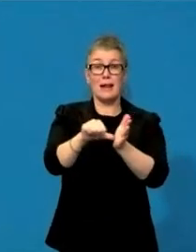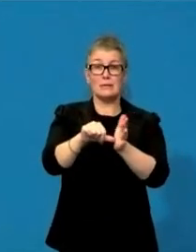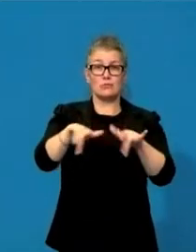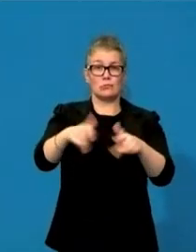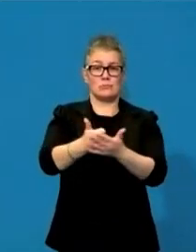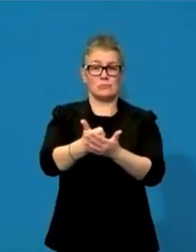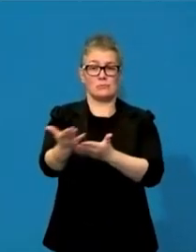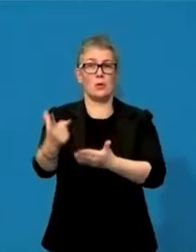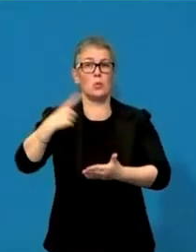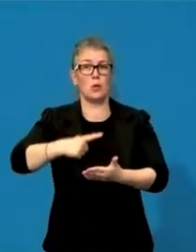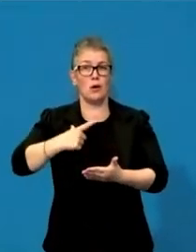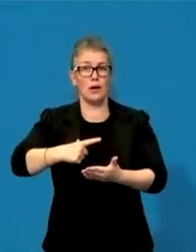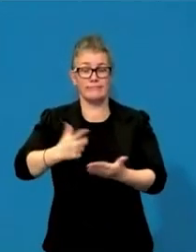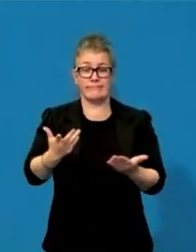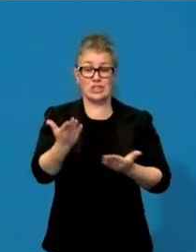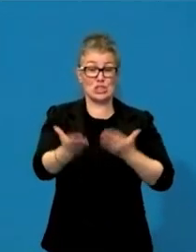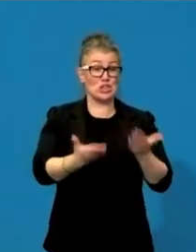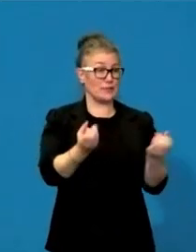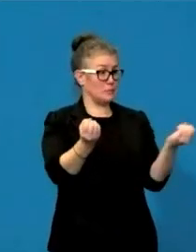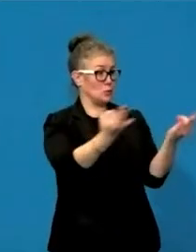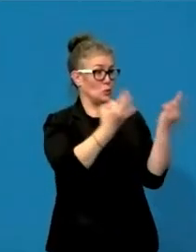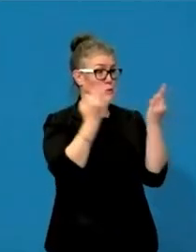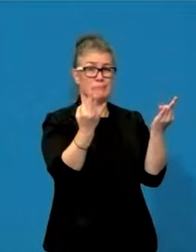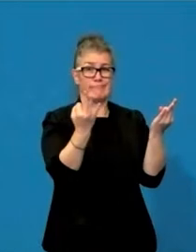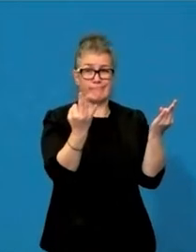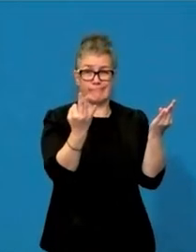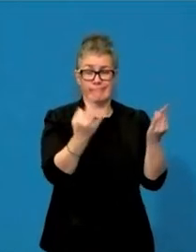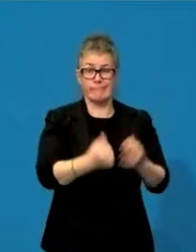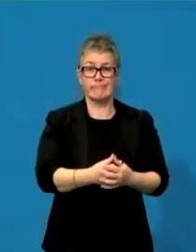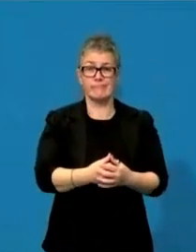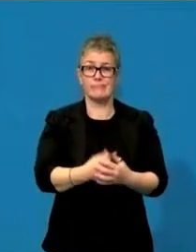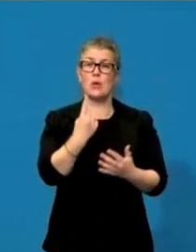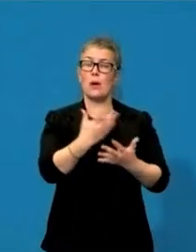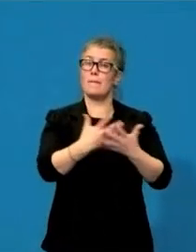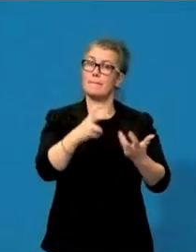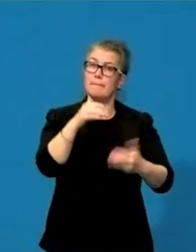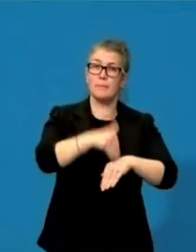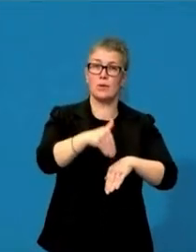services are simply not available. That's one of the major reasons why those funds haven't been used.